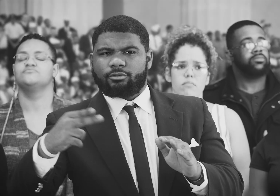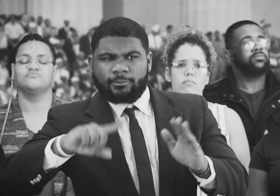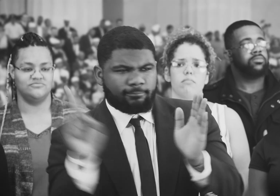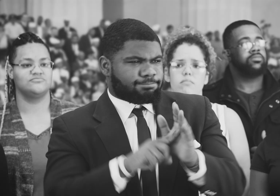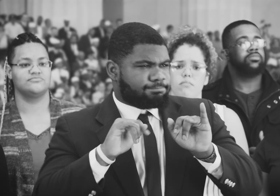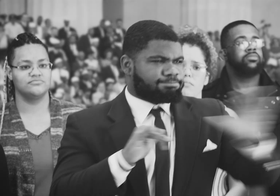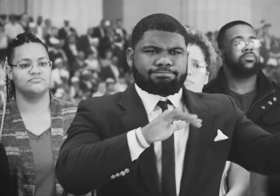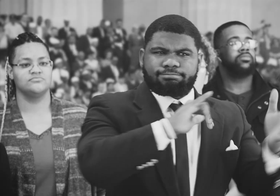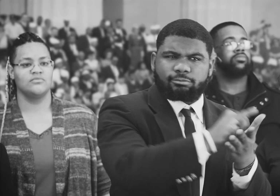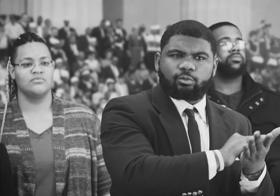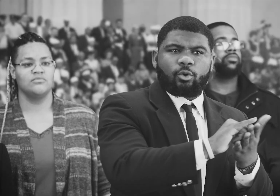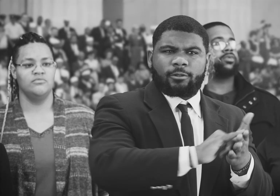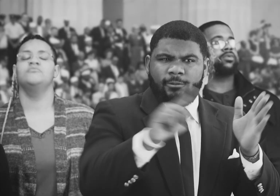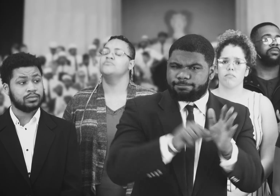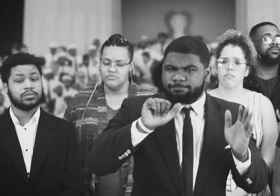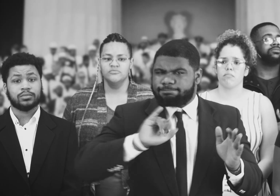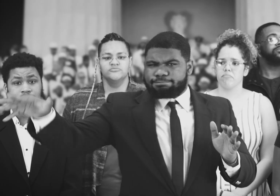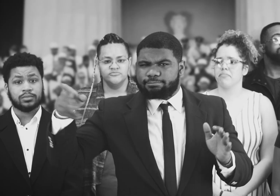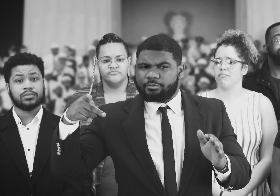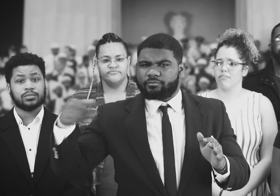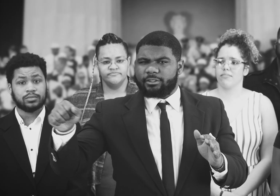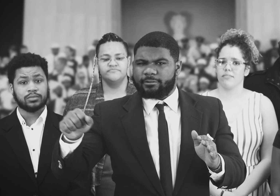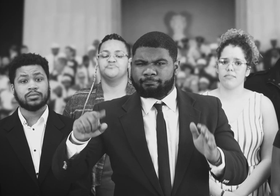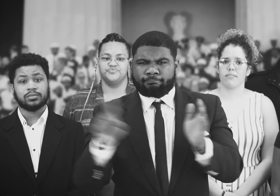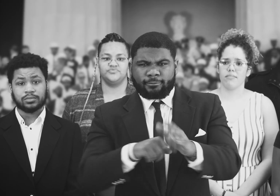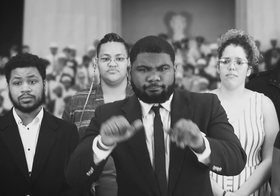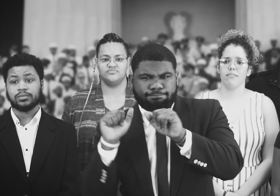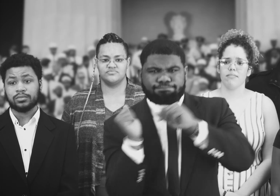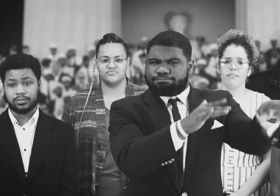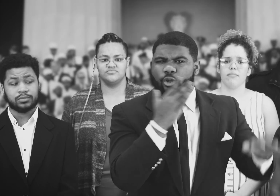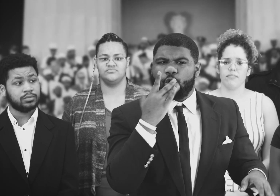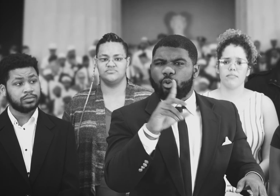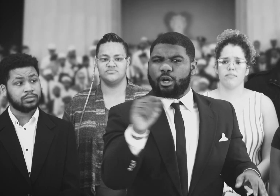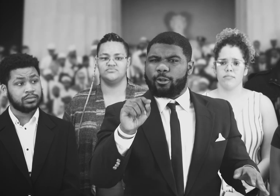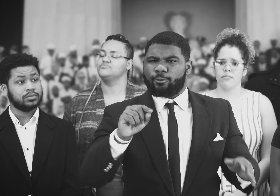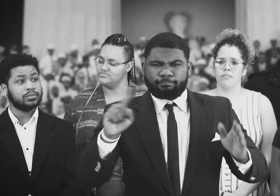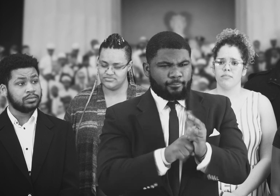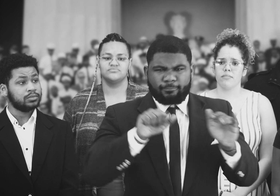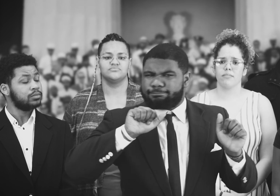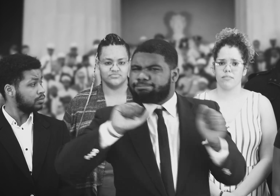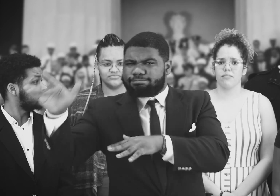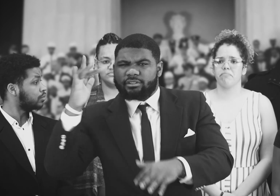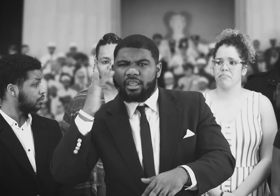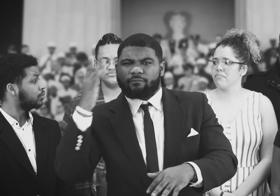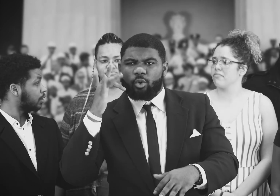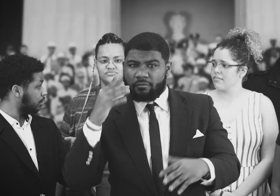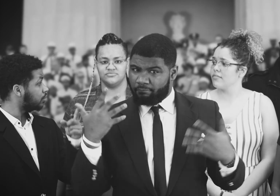mountains of New York. Let freedom ring from the heightening Alleghenies of Pennsylvania. Let freedom ring from the snow-capped Rockies of Colorado. Let freedom ring from the curvaceous slopes of California.